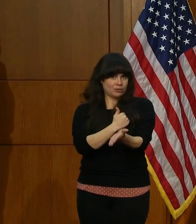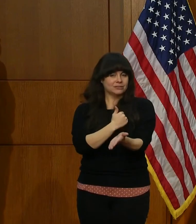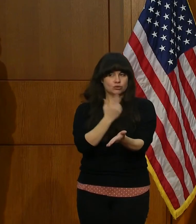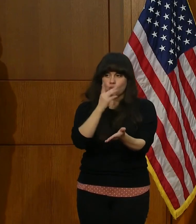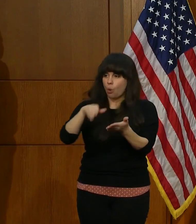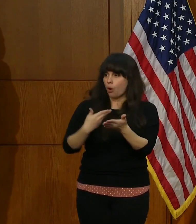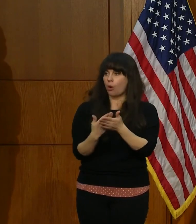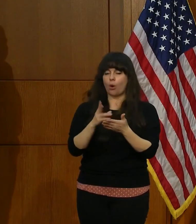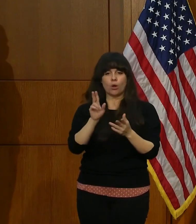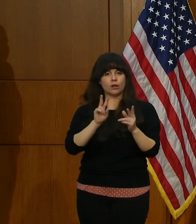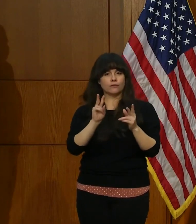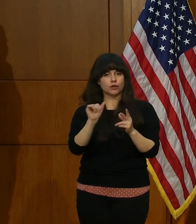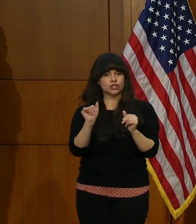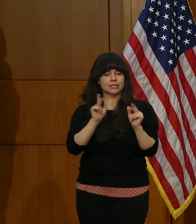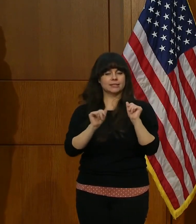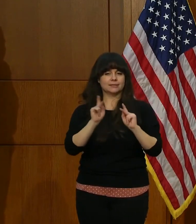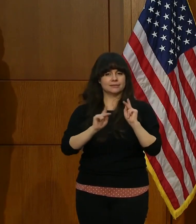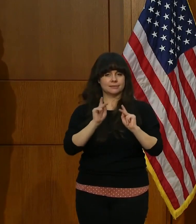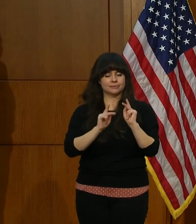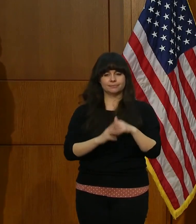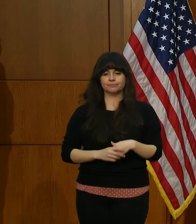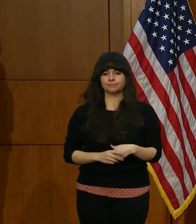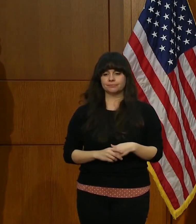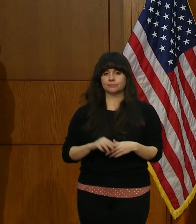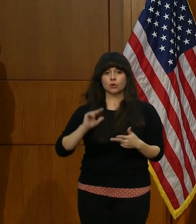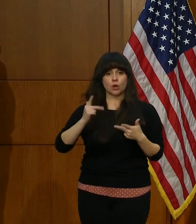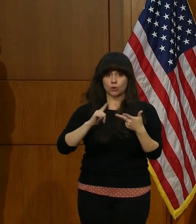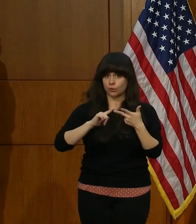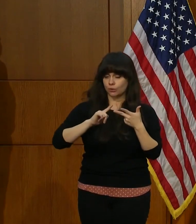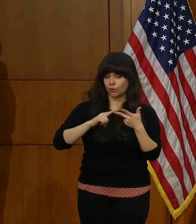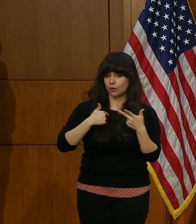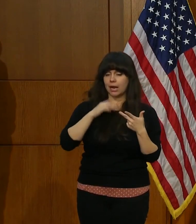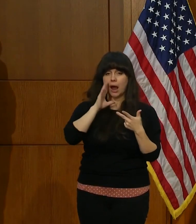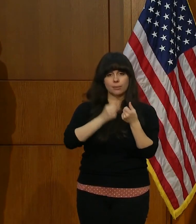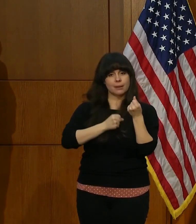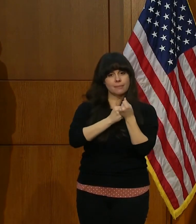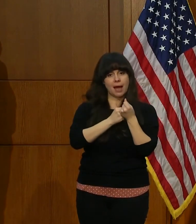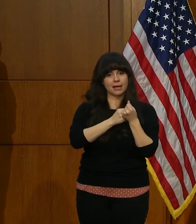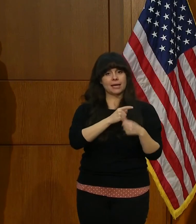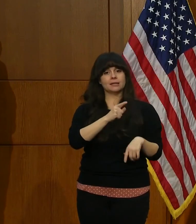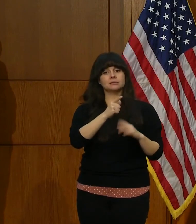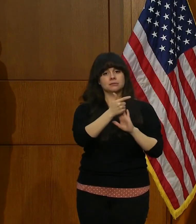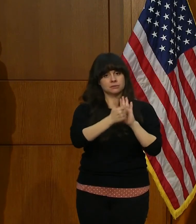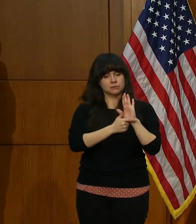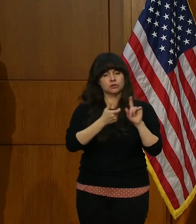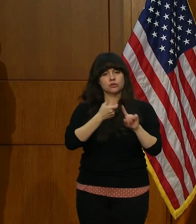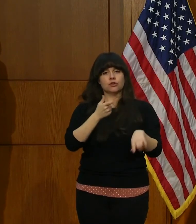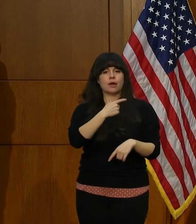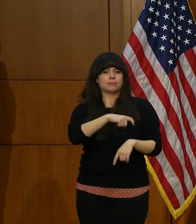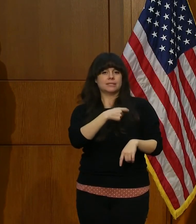FAIR, EQUITABLE AND TRANSPARENT